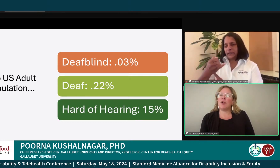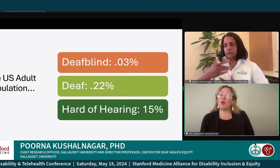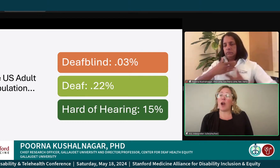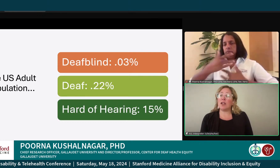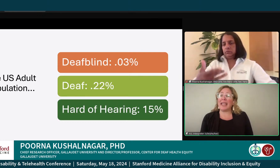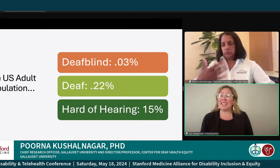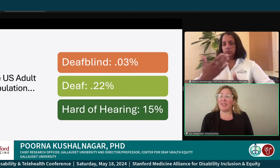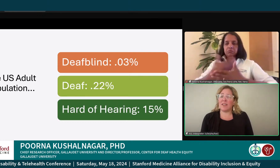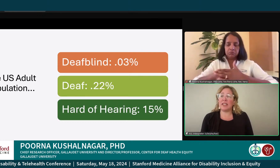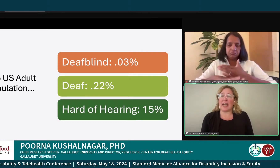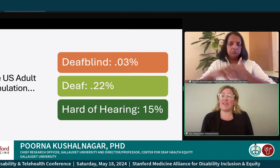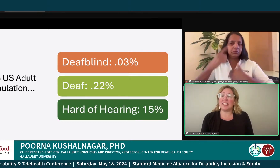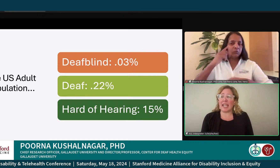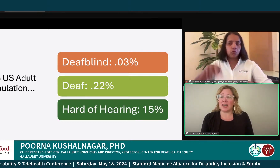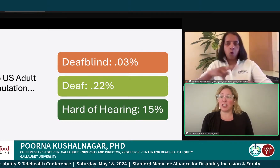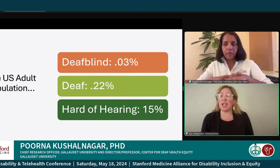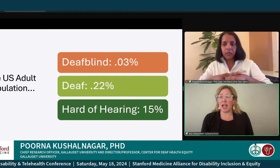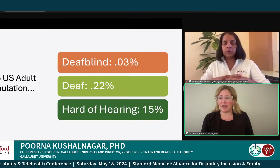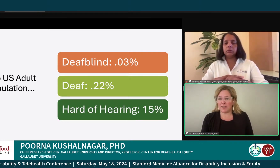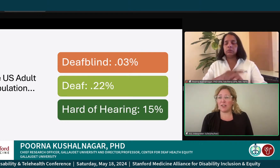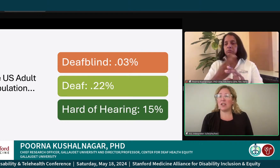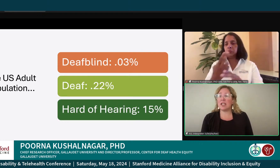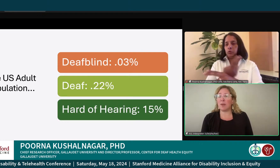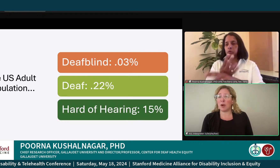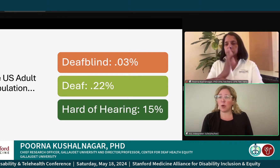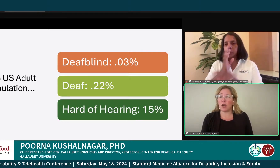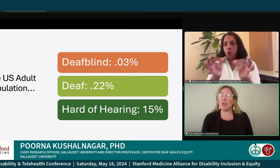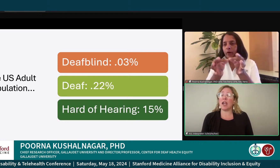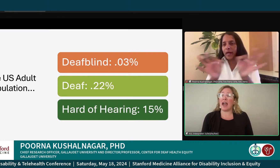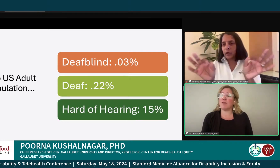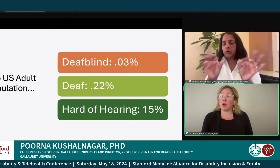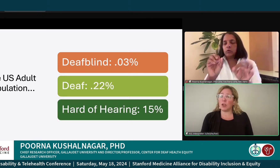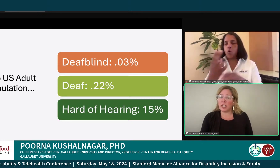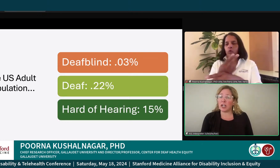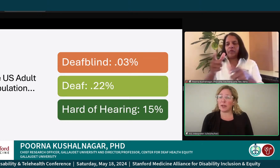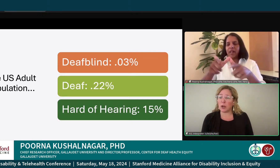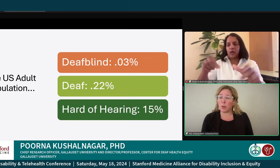who are late deaf, deafened later in life. Some are born, have normal hearing when they're